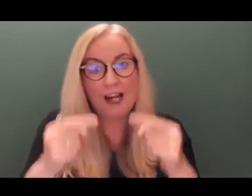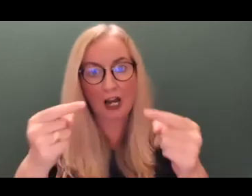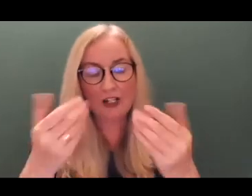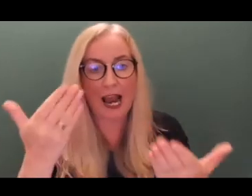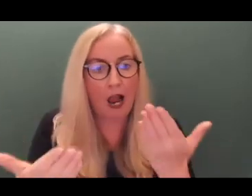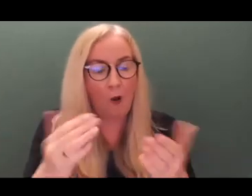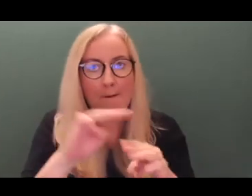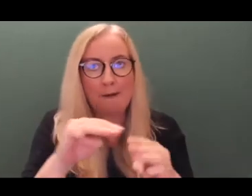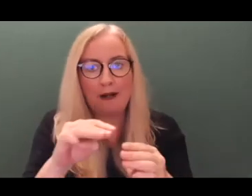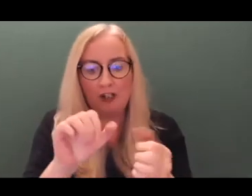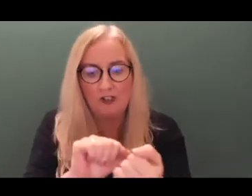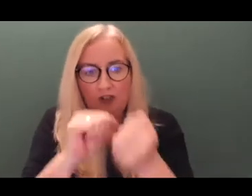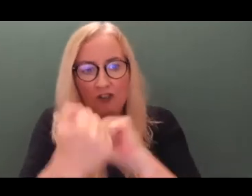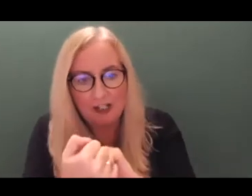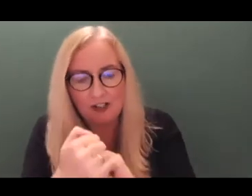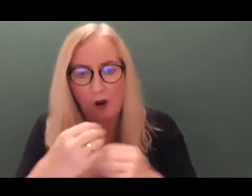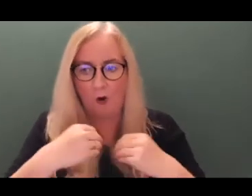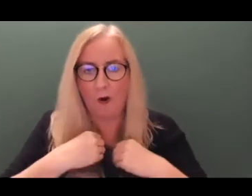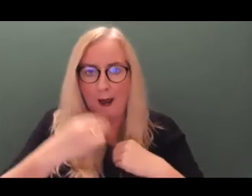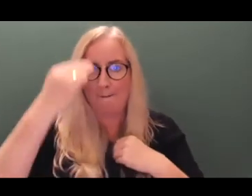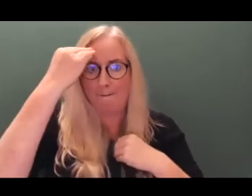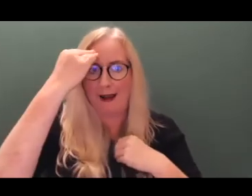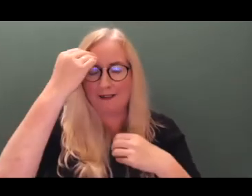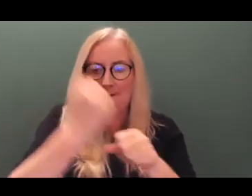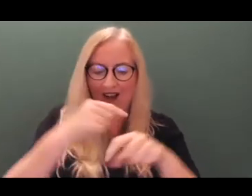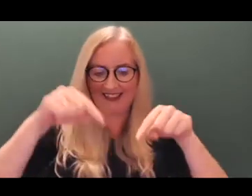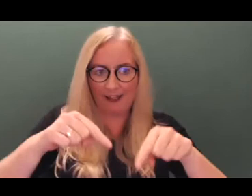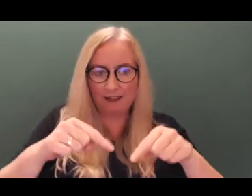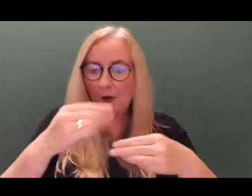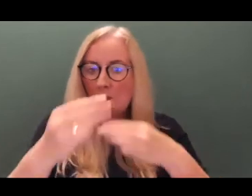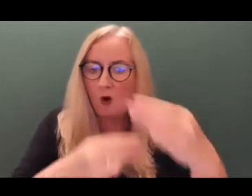thinking processes around it and I think that's going to be an absolutely massive challenge.